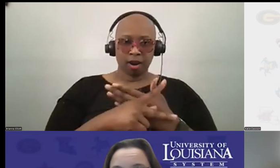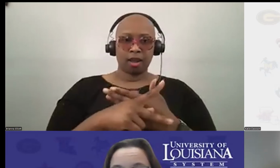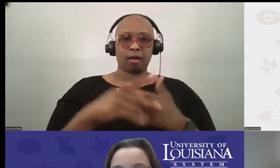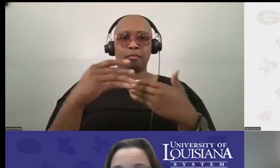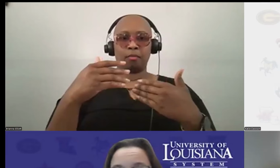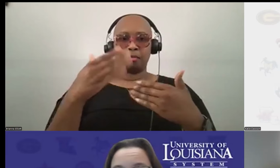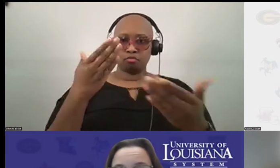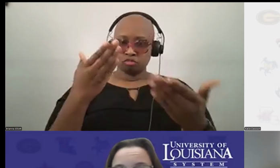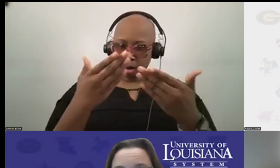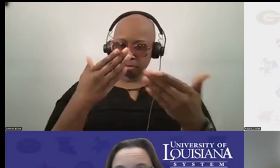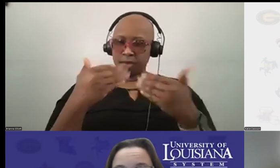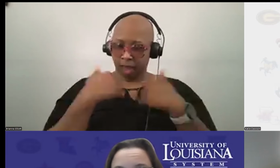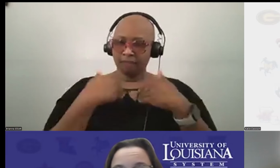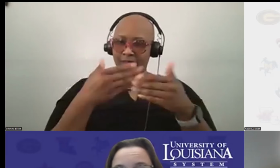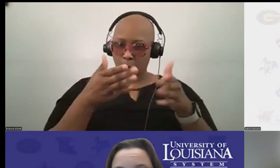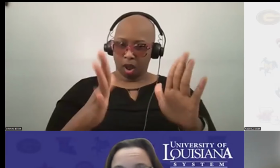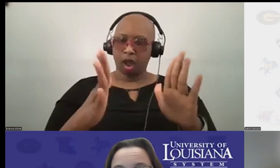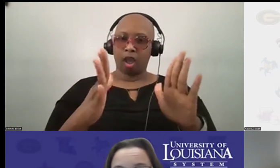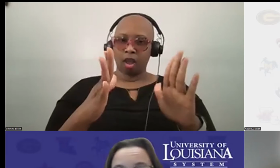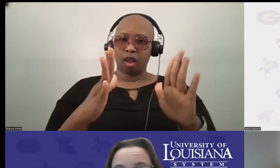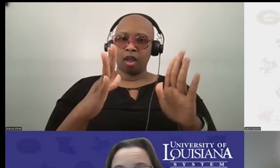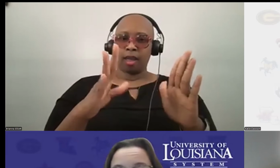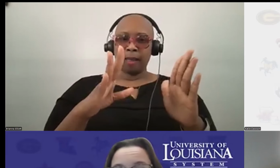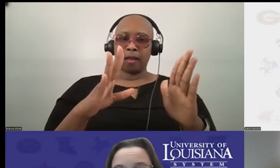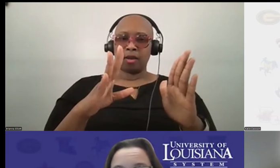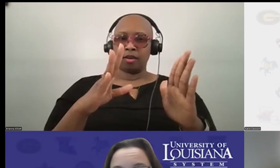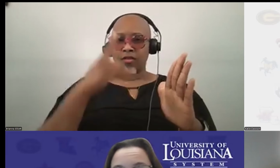images that you have put in your signature. Again, people use differing email programs,